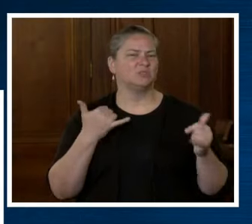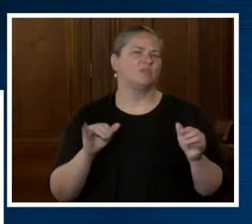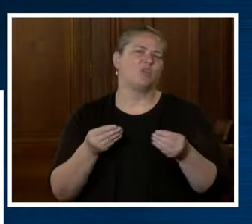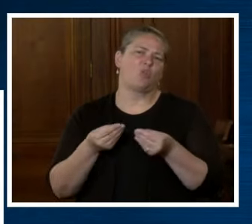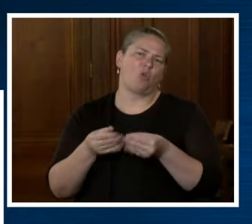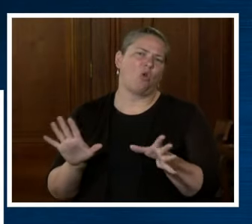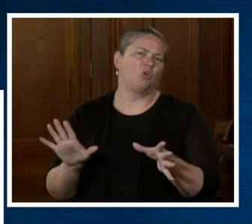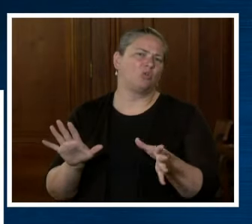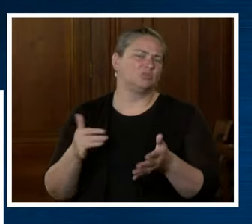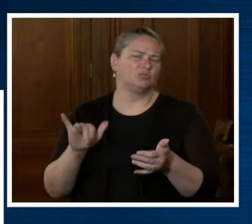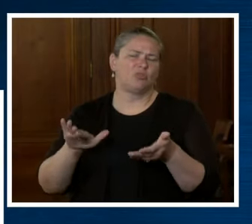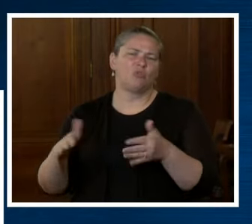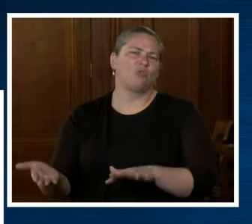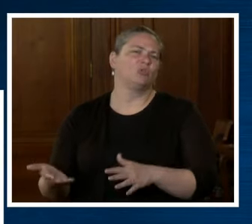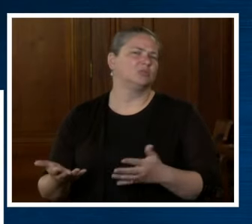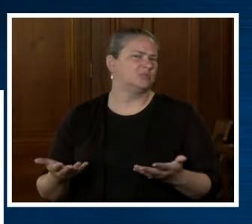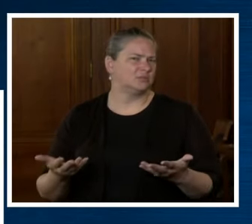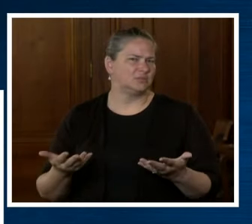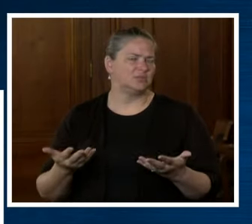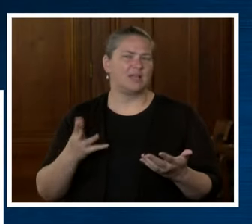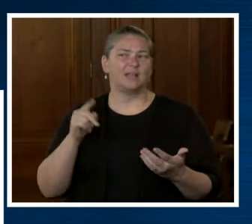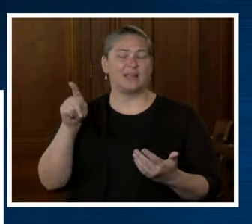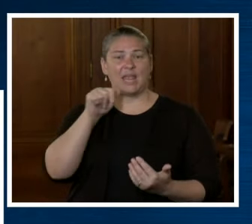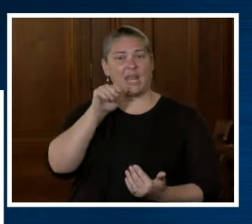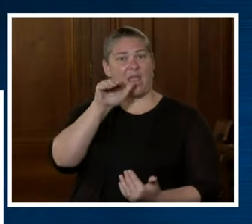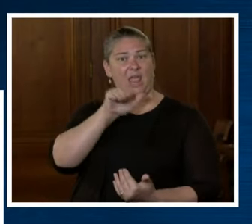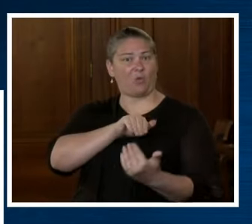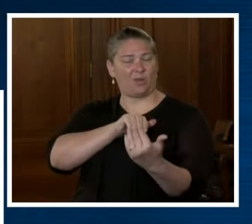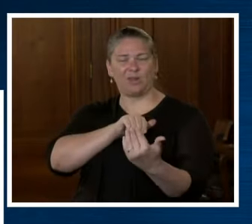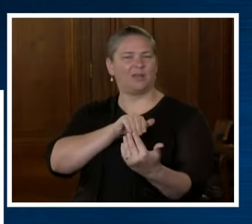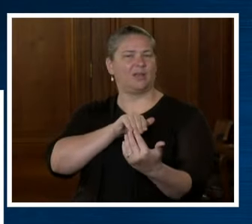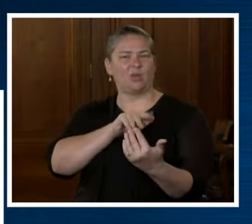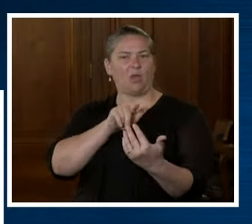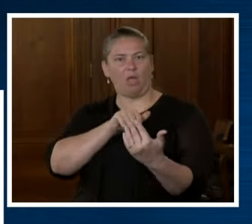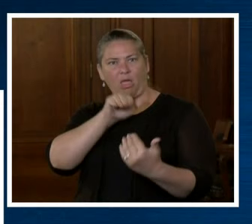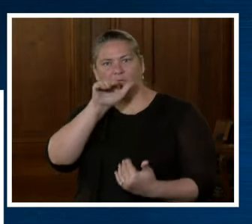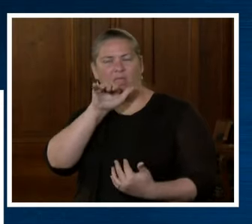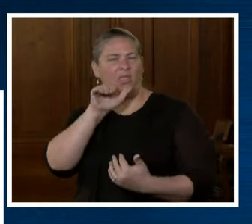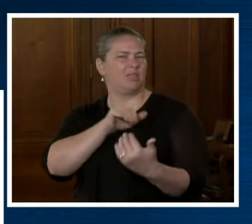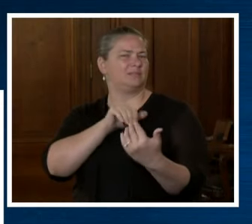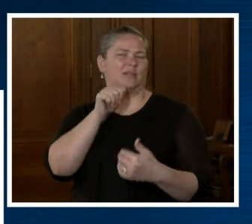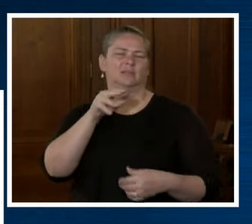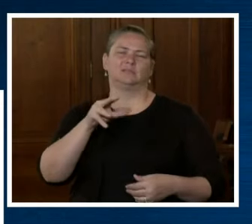WHEN YOU HAVE 806,000 PEOPLE